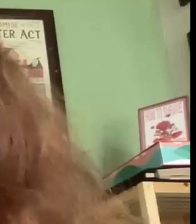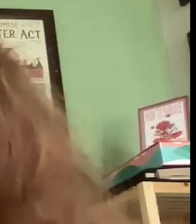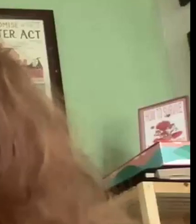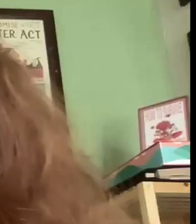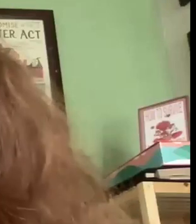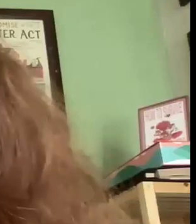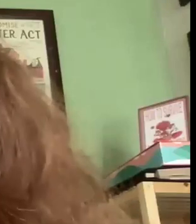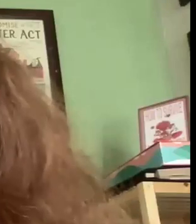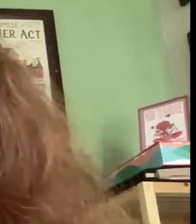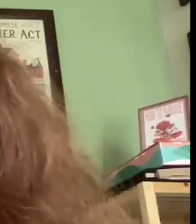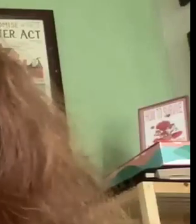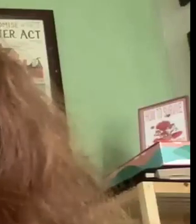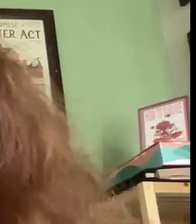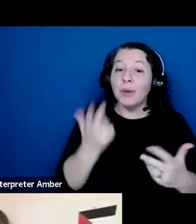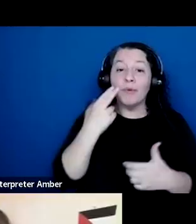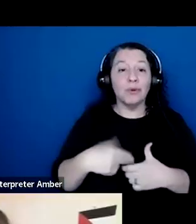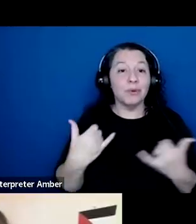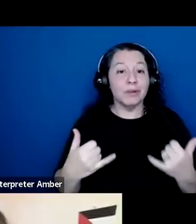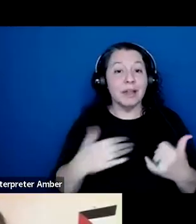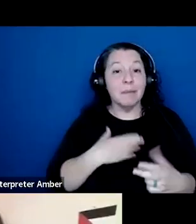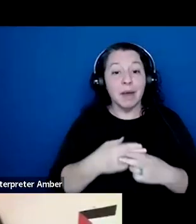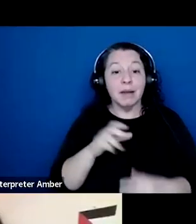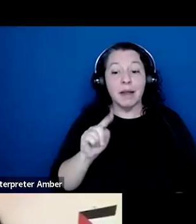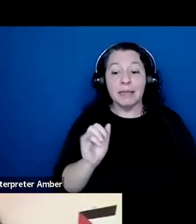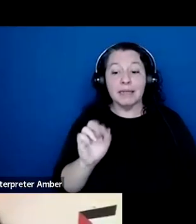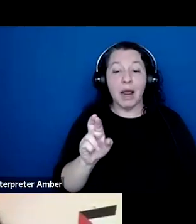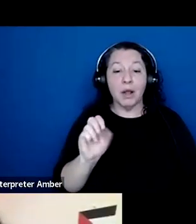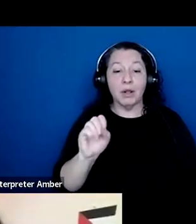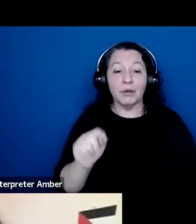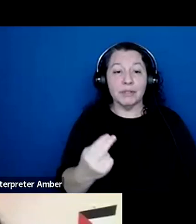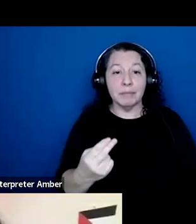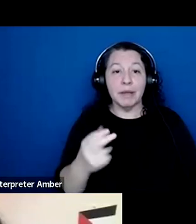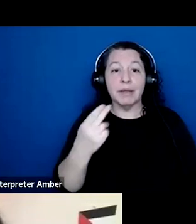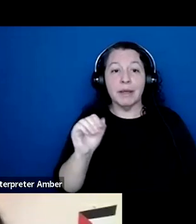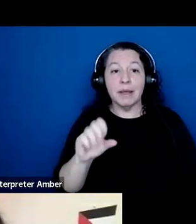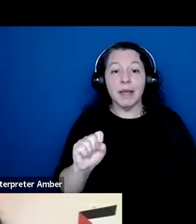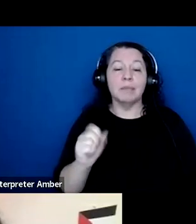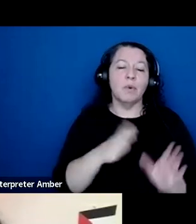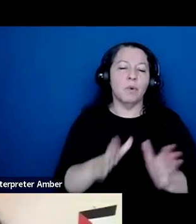Thank you so much for joining us today. My name is Taylor Smith-Hams, and I'm an organizer with 350's U.S. team.